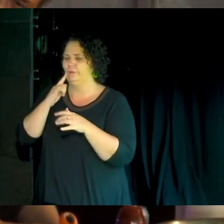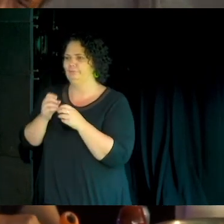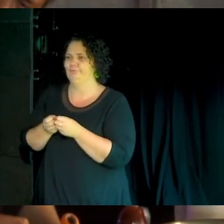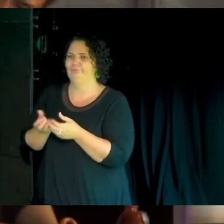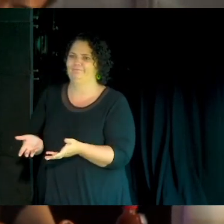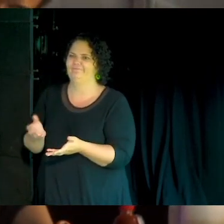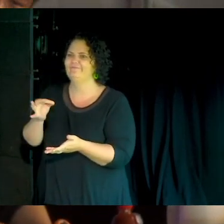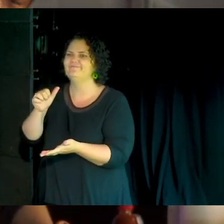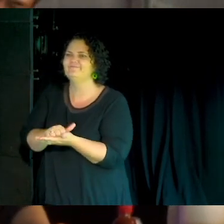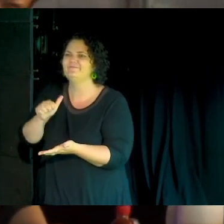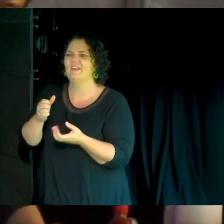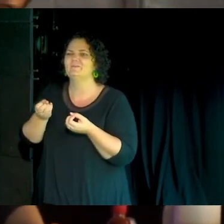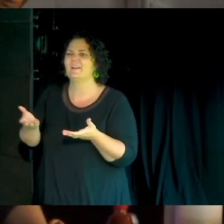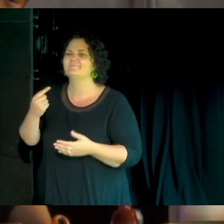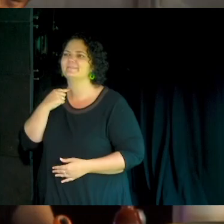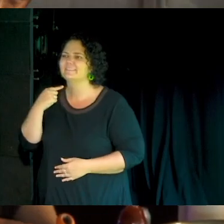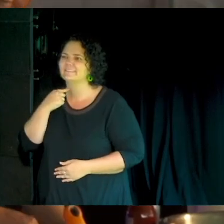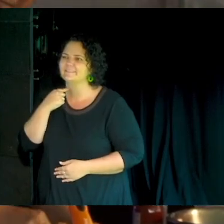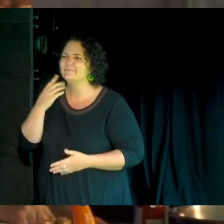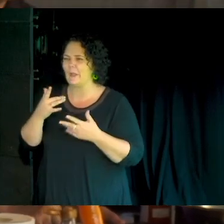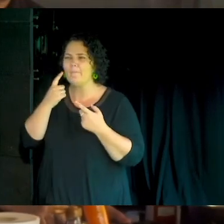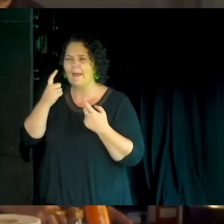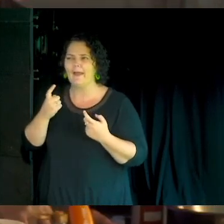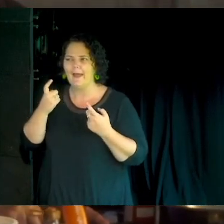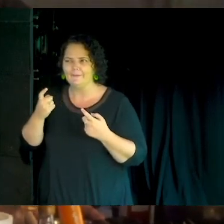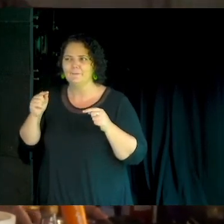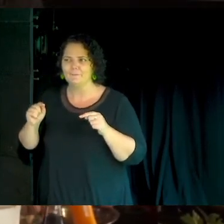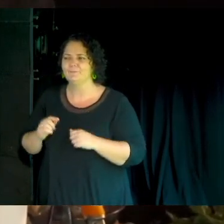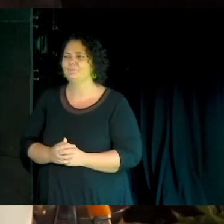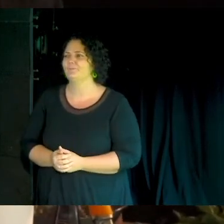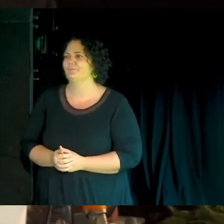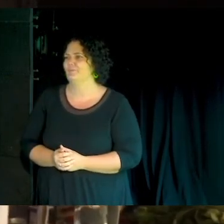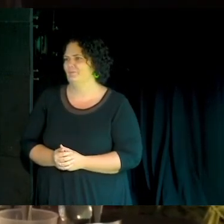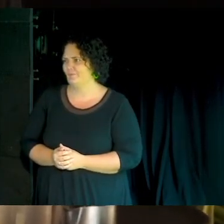and everything wow so yeah so this is me though I normally use the back of the knife this is a